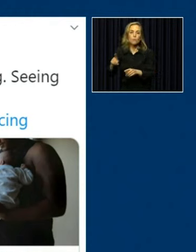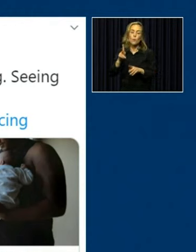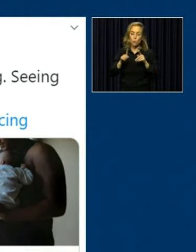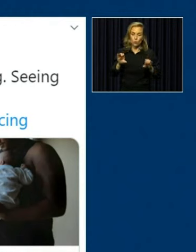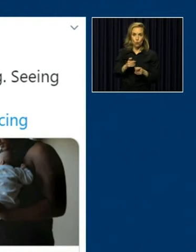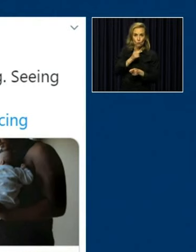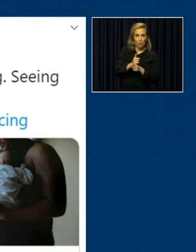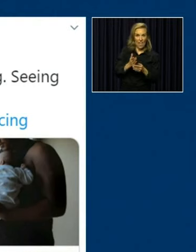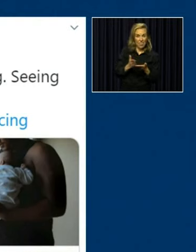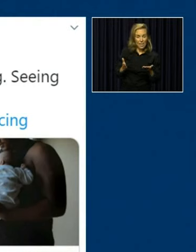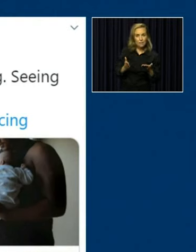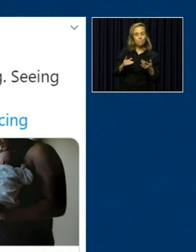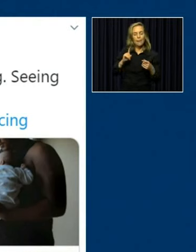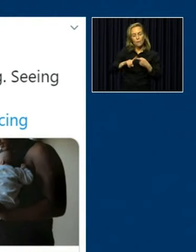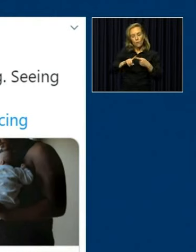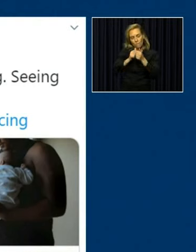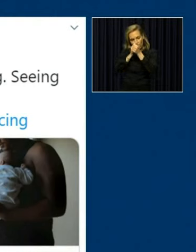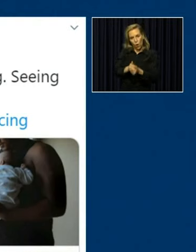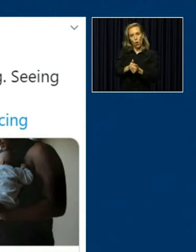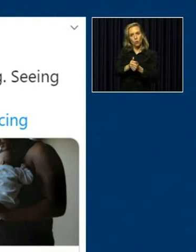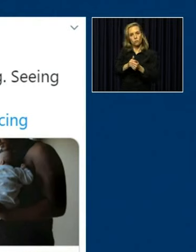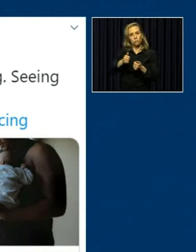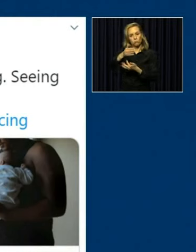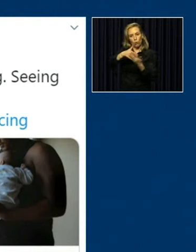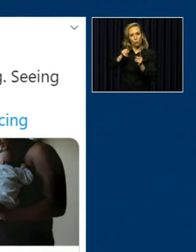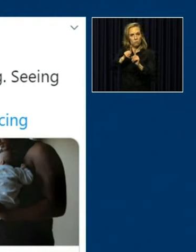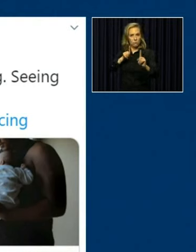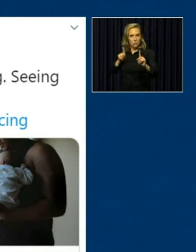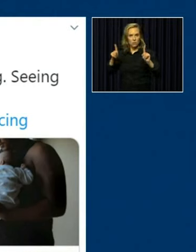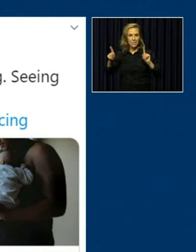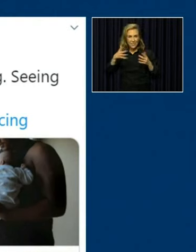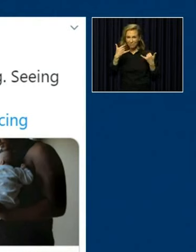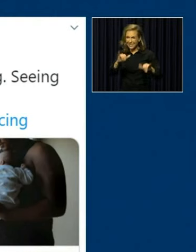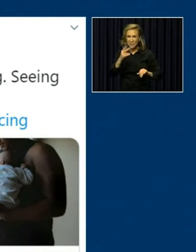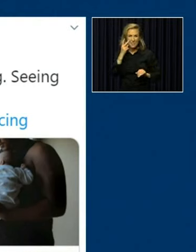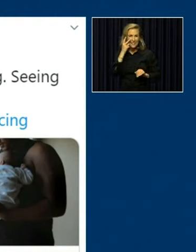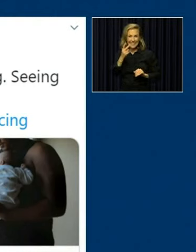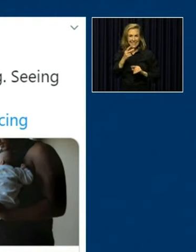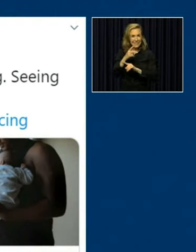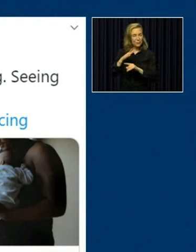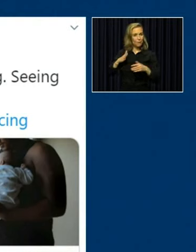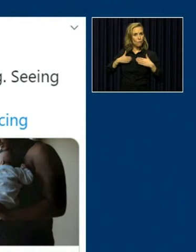MAKE SURE THAT YOU ARE DOING YOUR PART AS WELL.